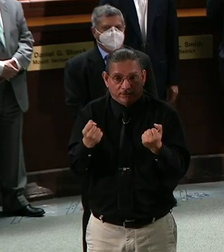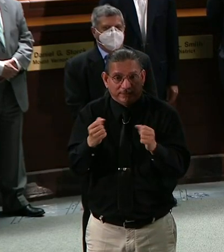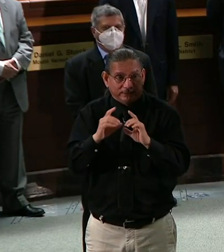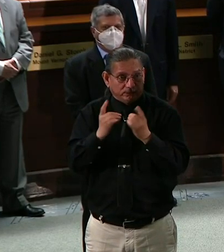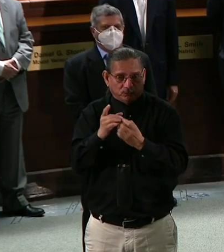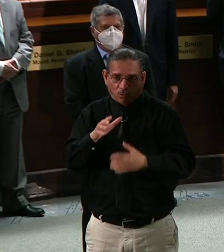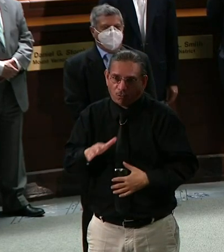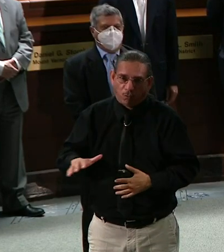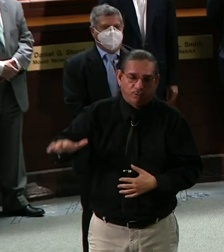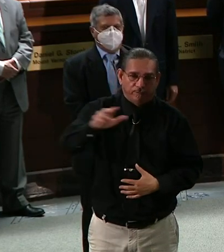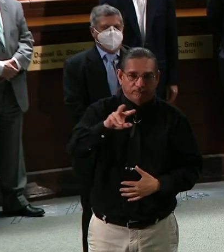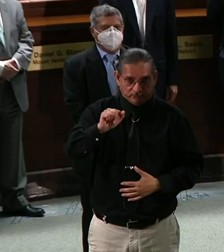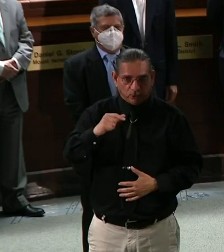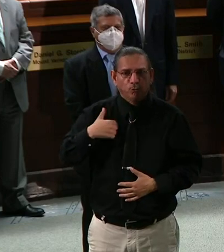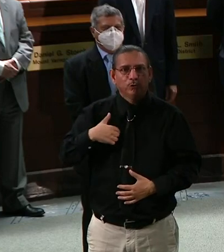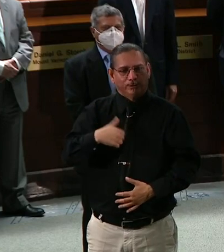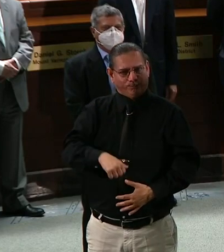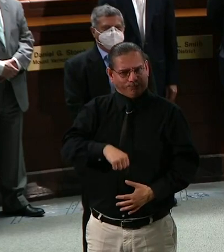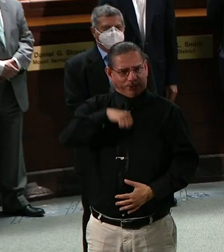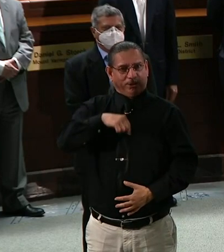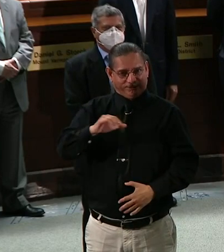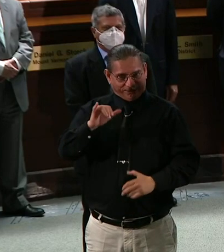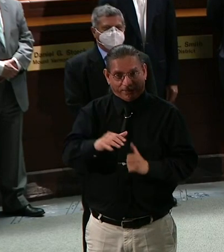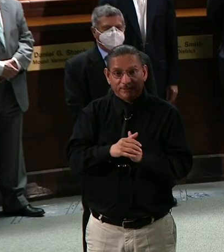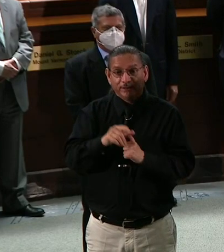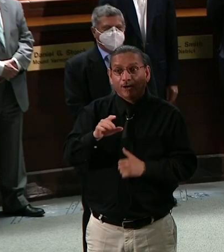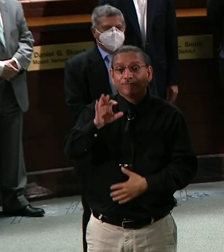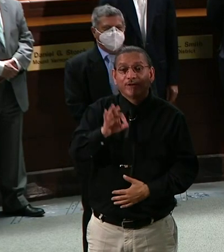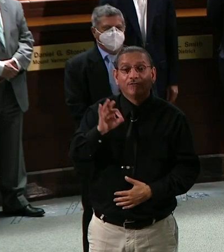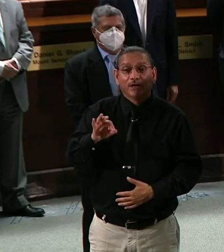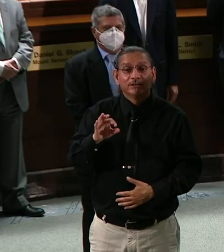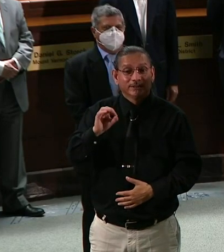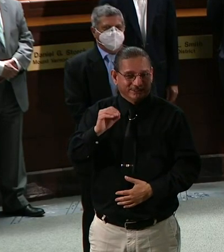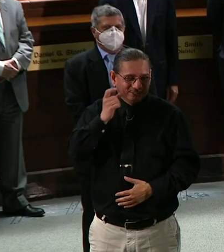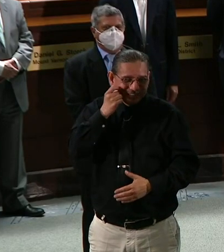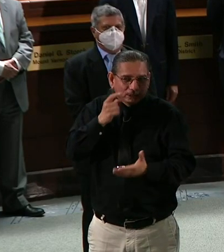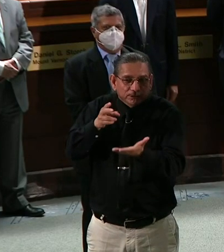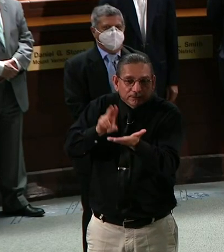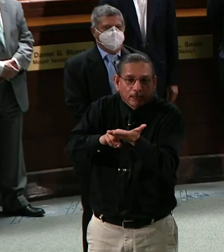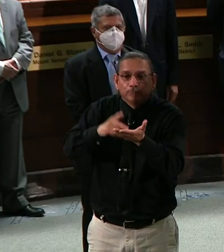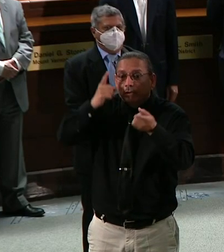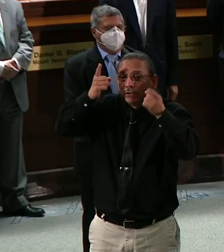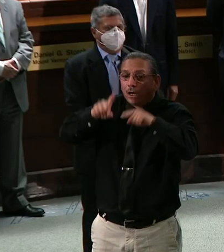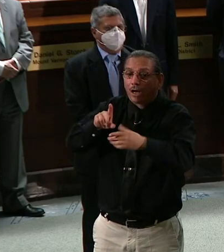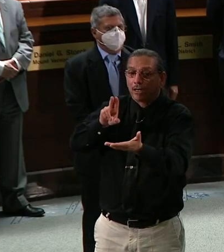HEALTH DISTRICT AND THE TOP TIRE COMMONWEALTH OF VIRGINIA